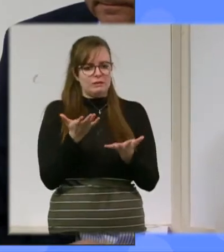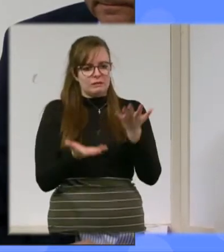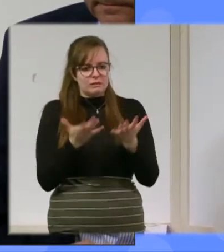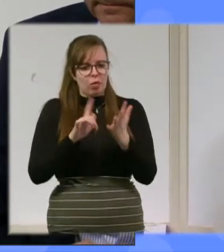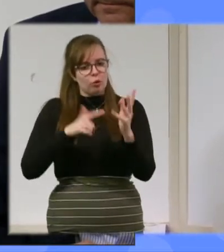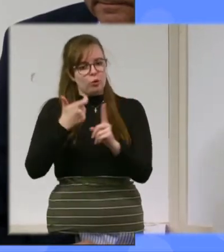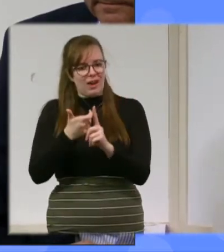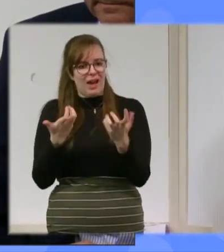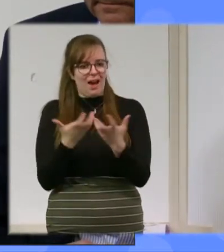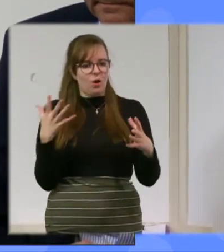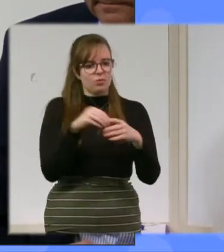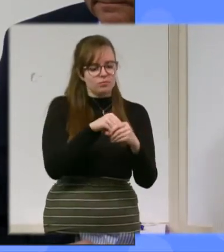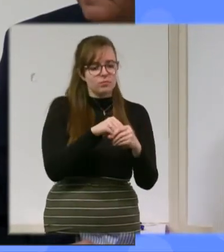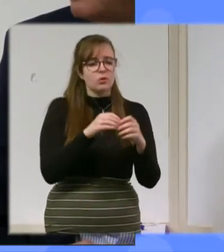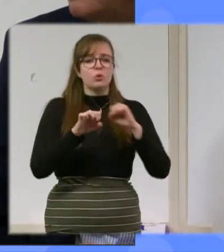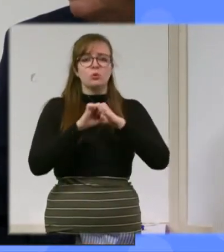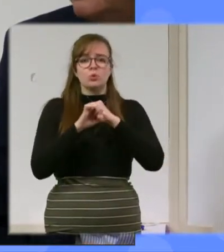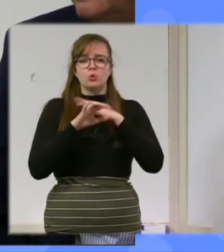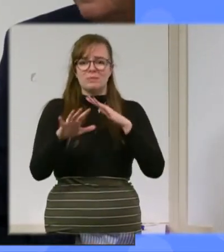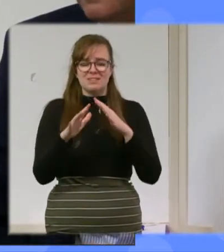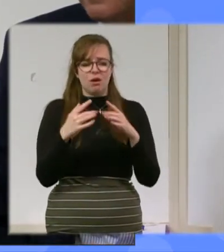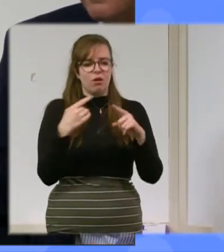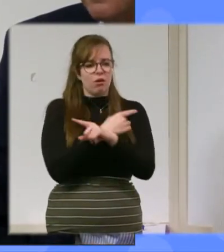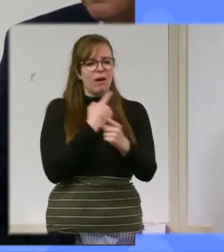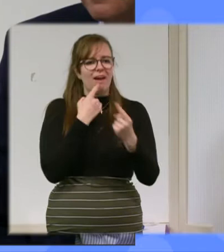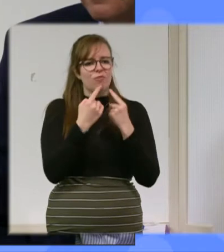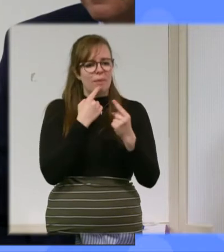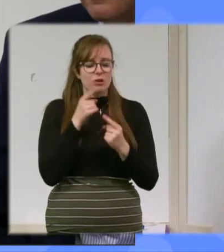in it social media and misinformation I think is an important area that we're